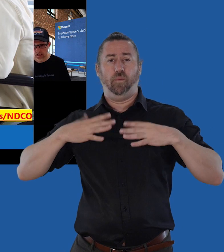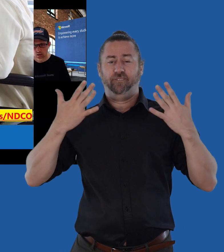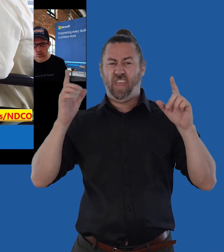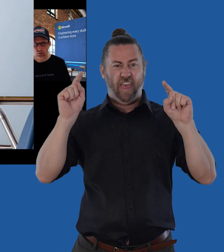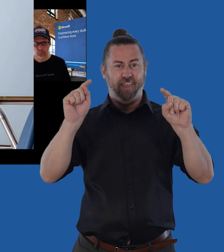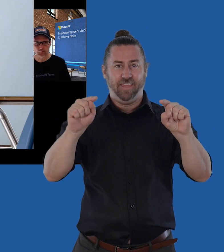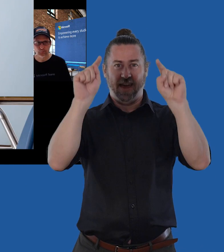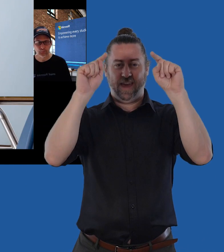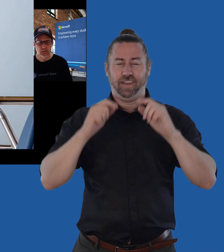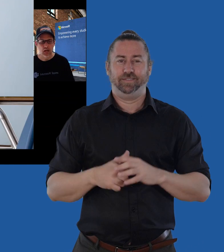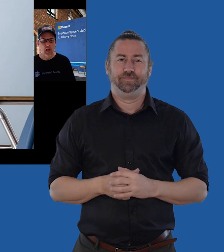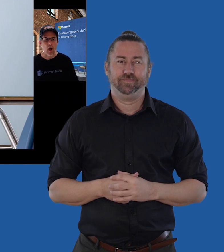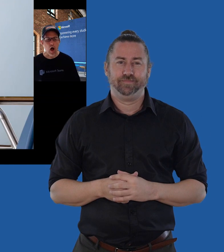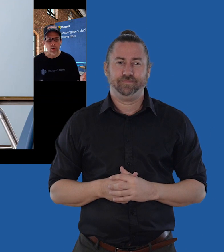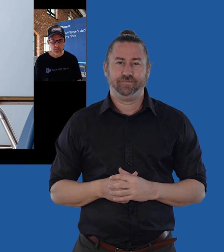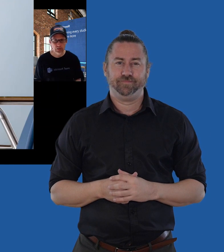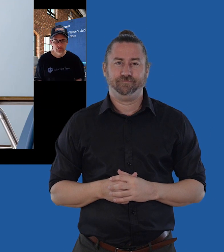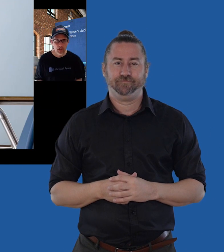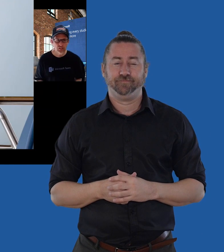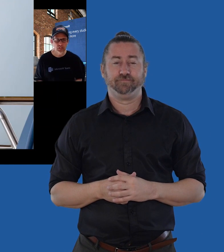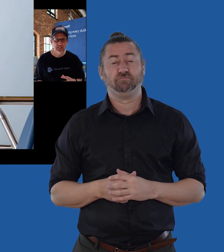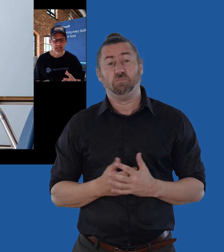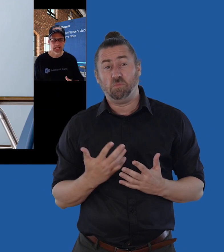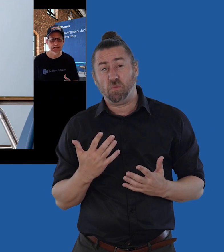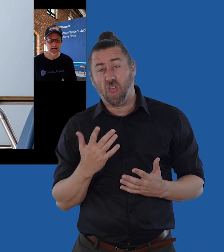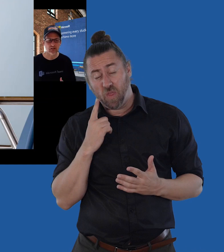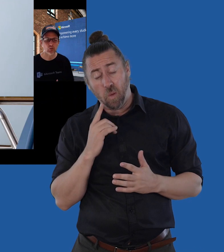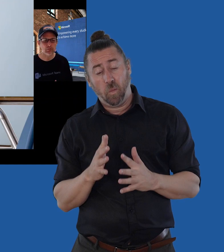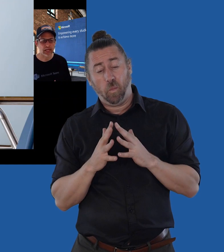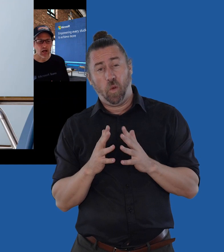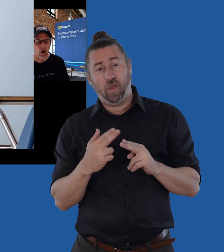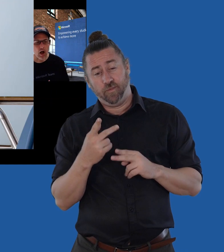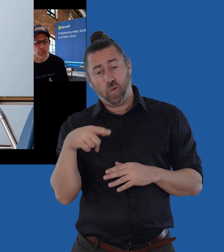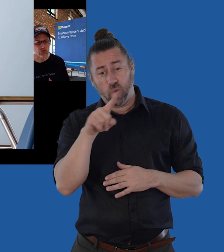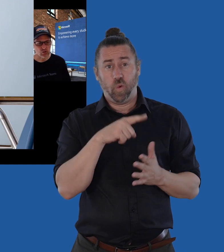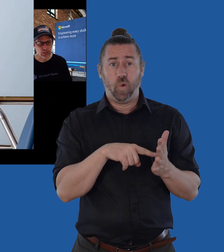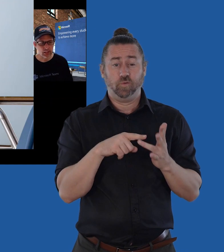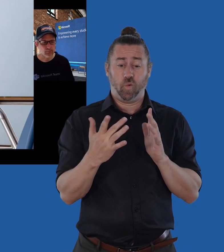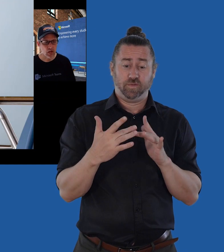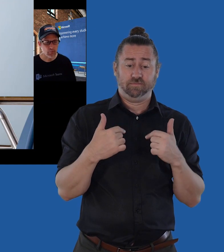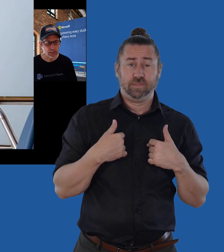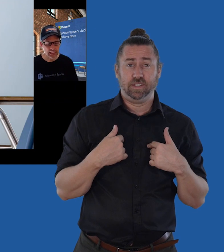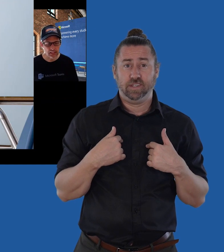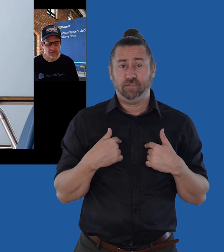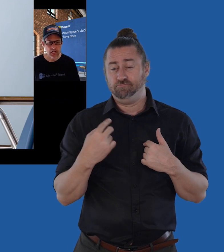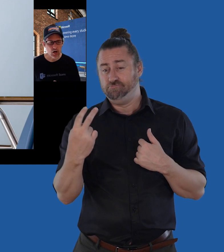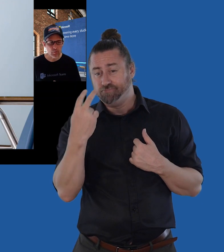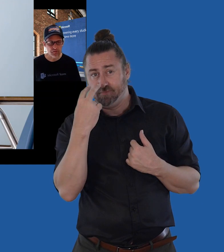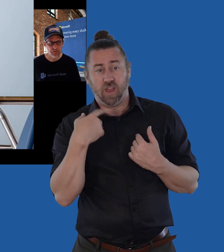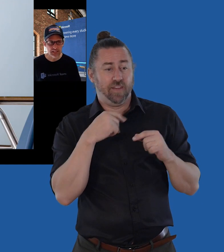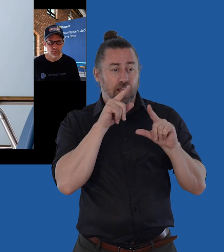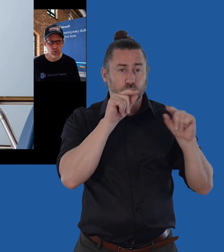I'd also invite you to stay connected with me. I'm on Twitter, I'm on LinkedIn, and I'm on Facebook,